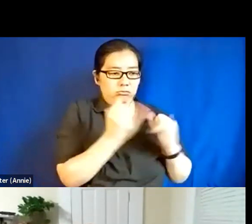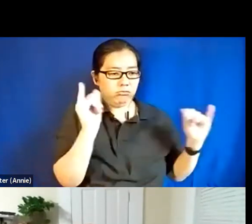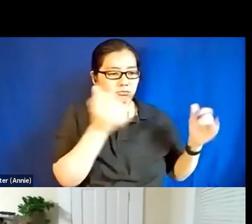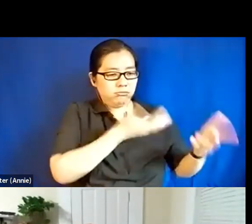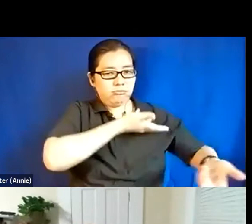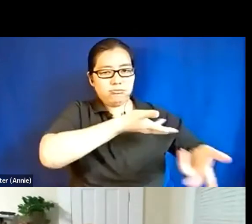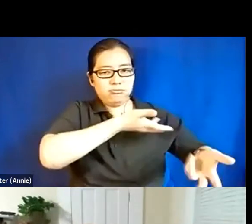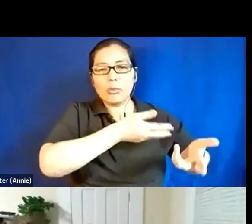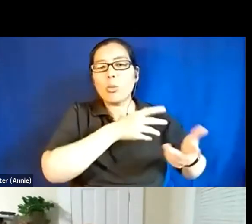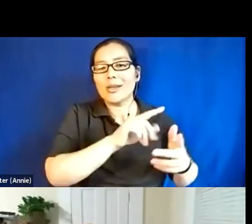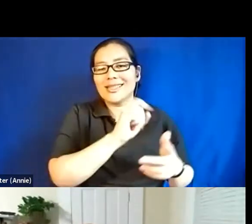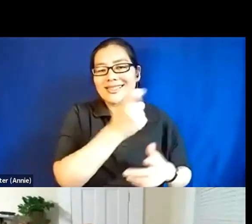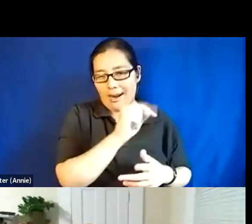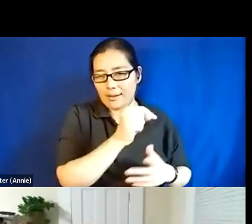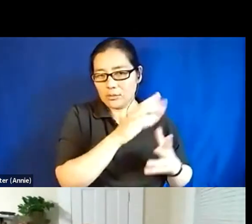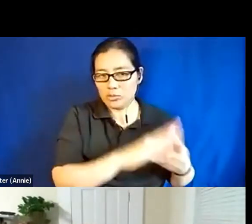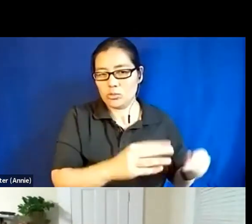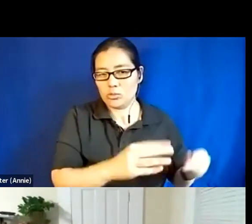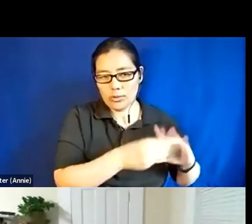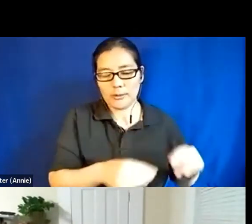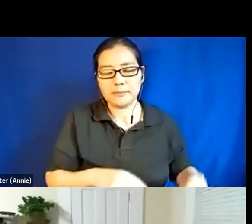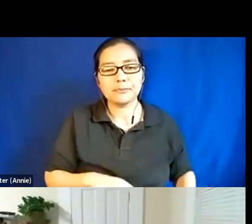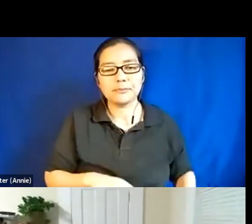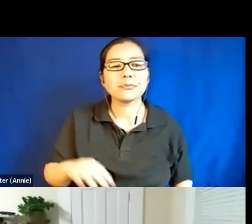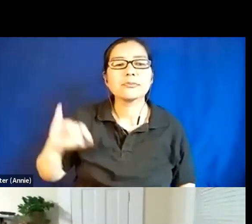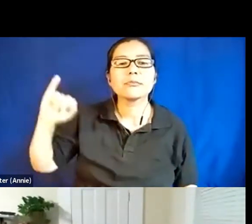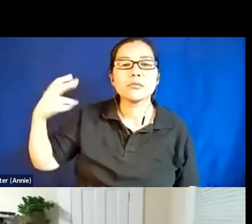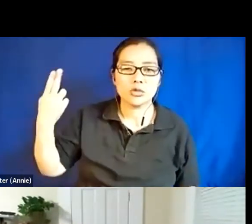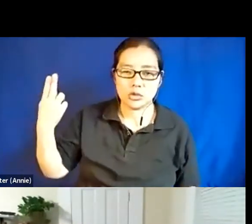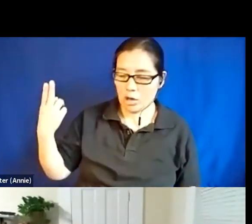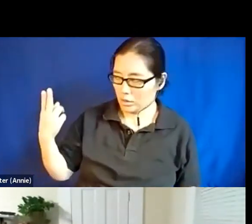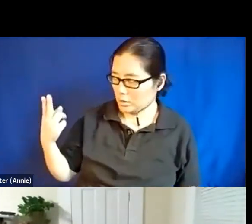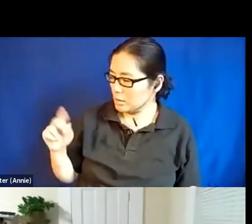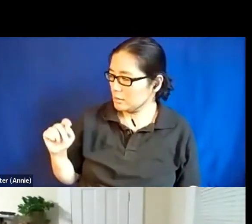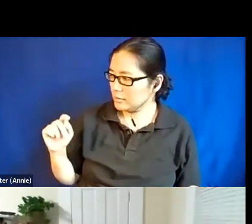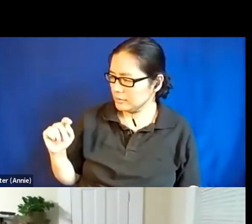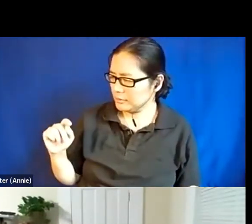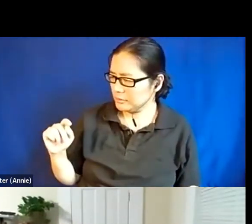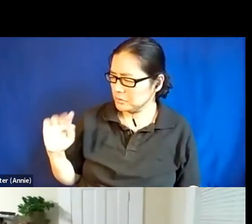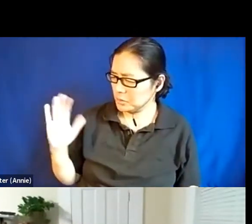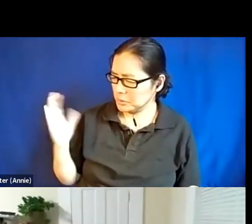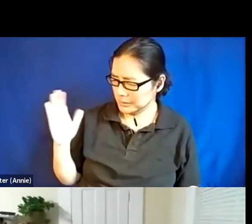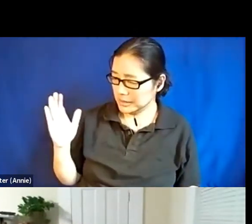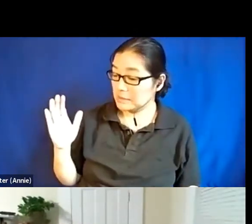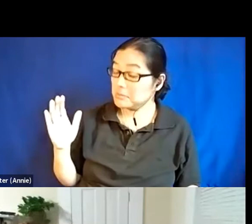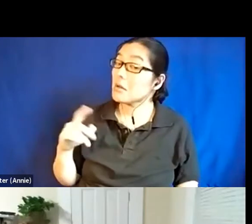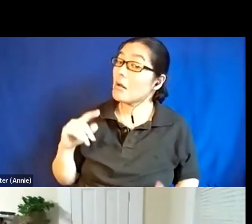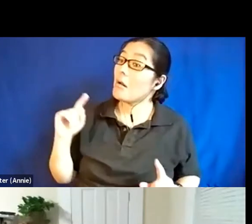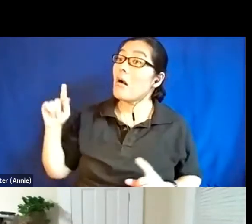: It sounds to me like you are saying those are a form of accessible comics. We can